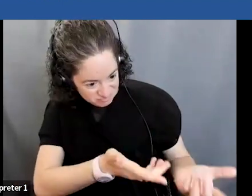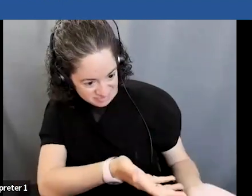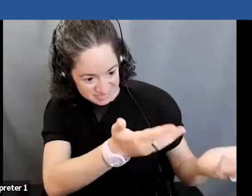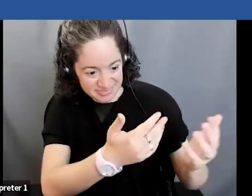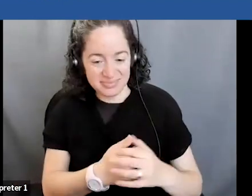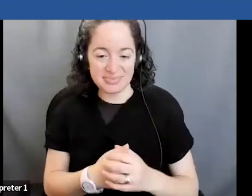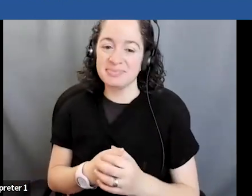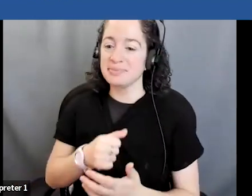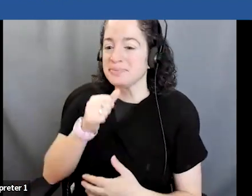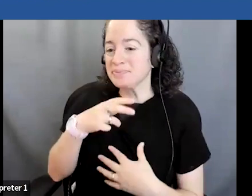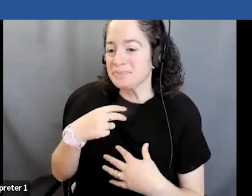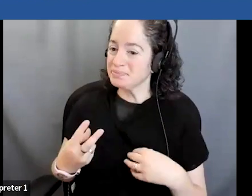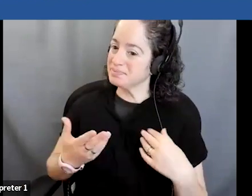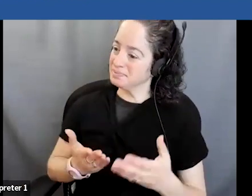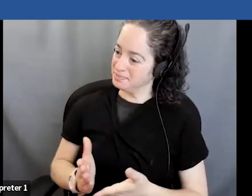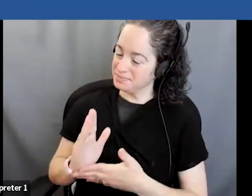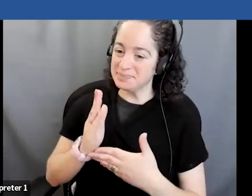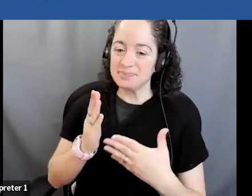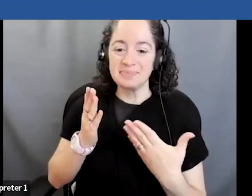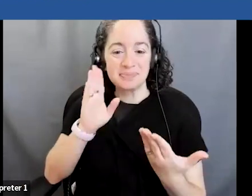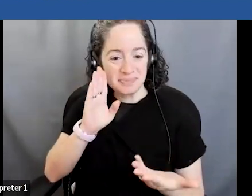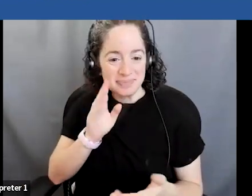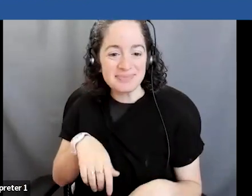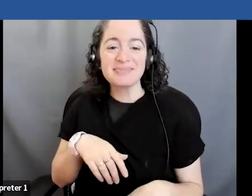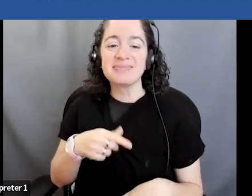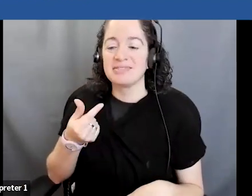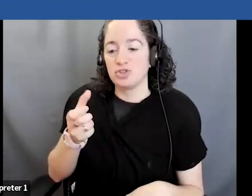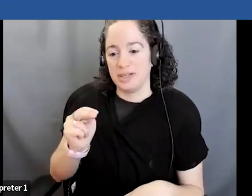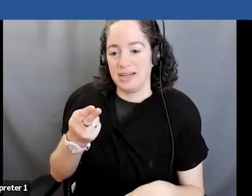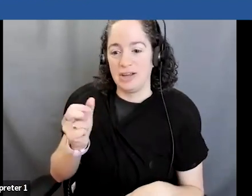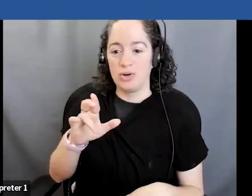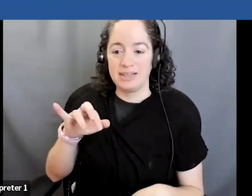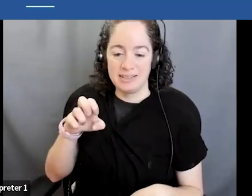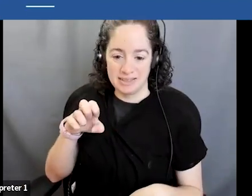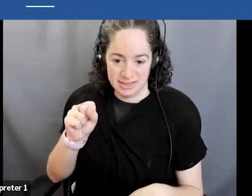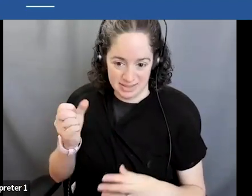and today is how accessible are WordPress forms by default?